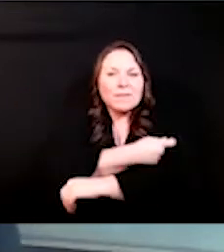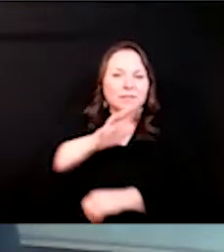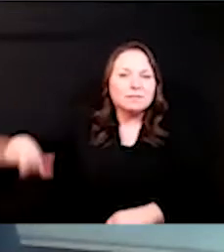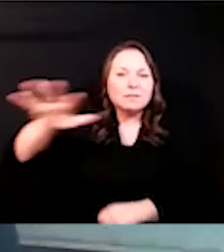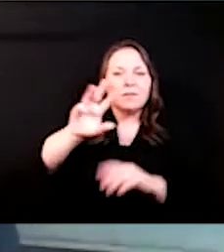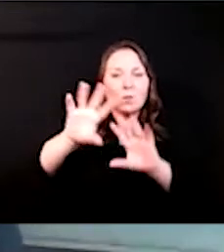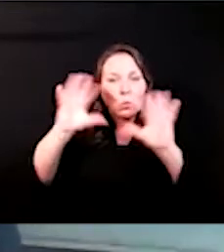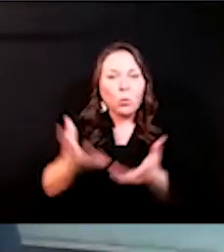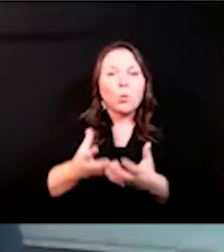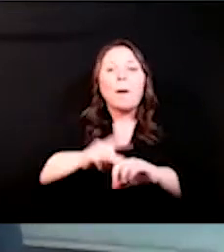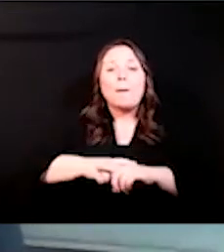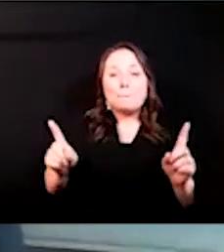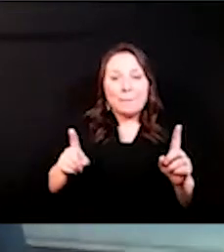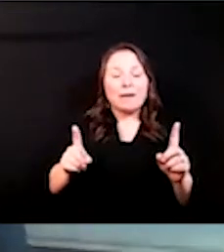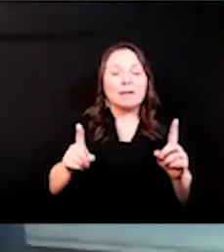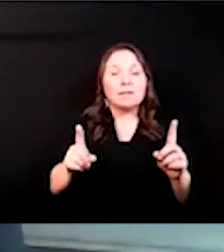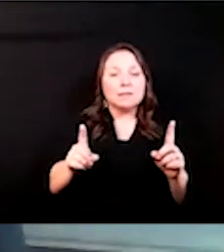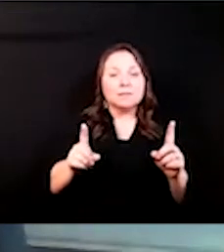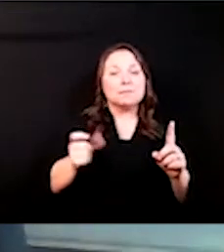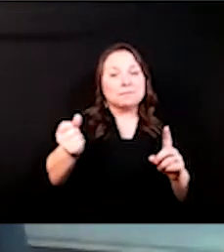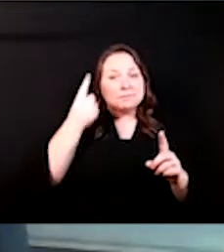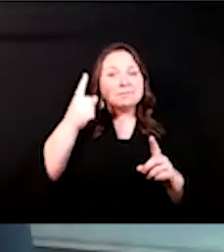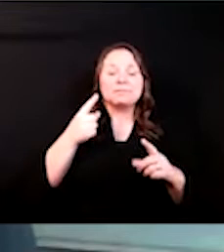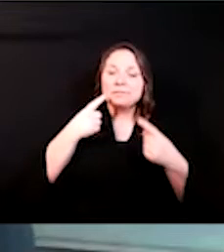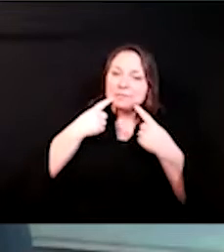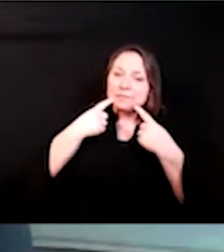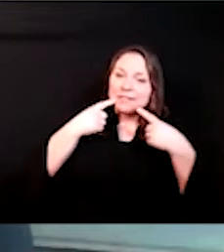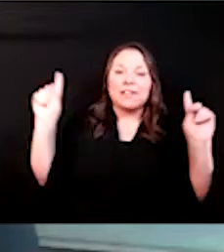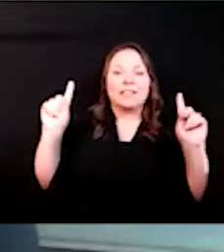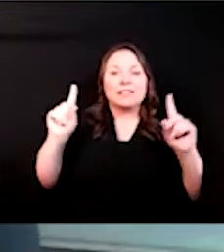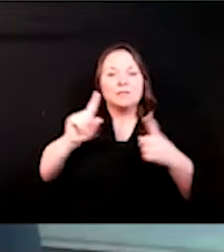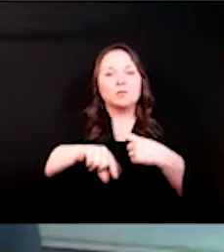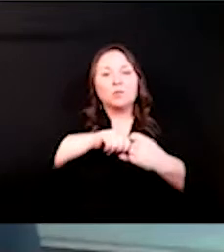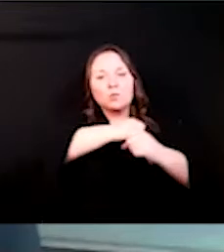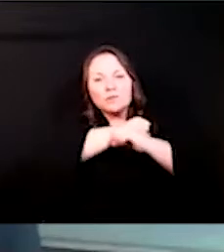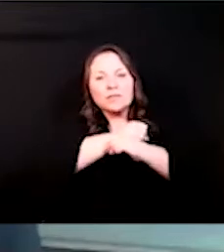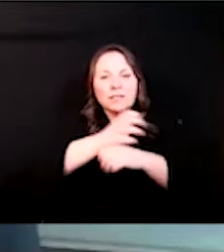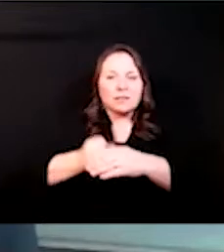USED WORLDWIDE, BUT I CAN SAY THAT WE'RE SEEING VERY EFFECTIVE VACCINES AT PREVENTING HOSPITALIZATION AND